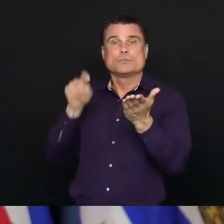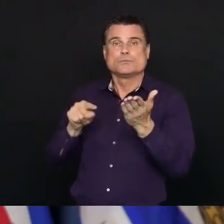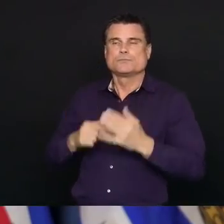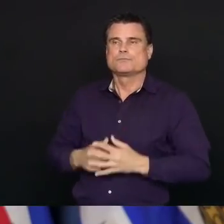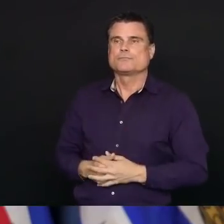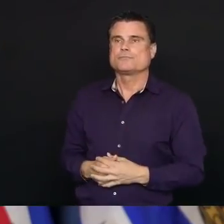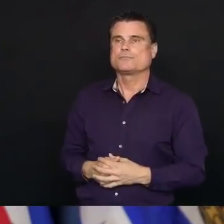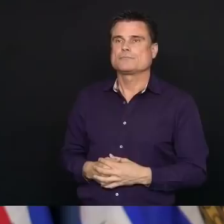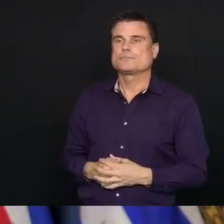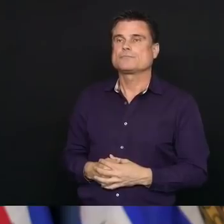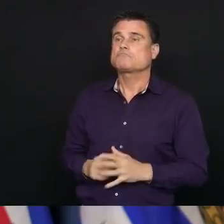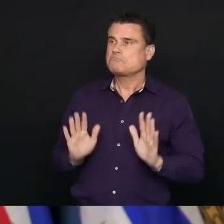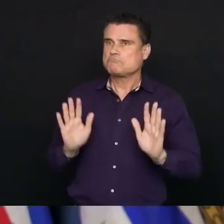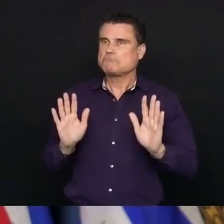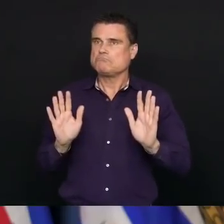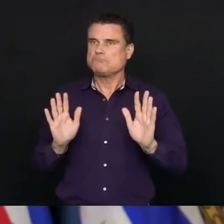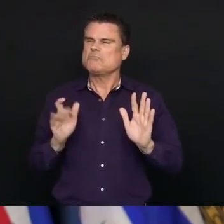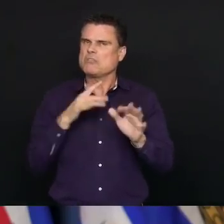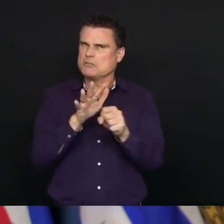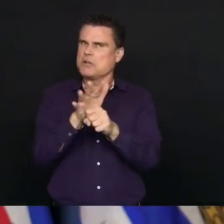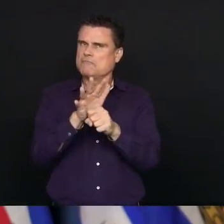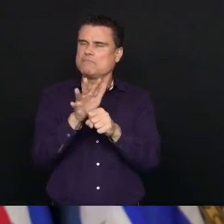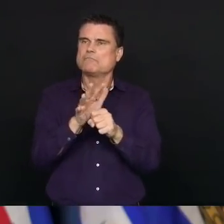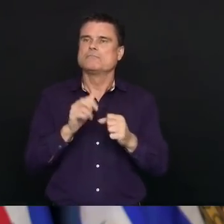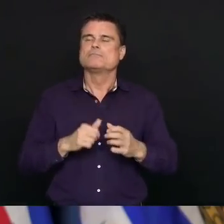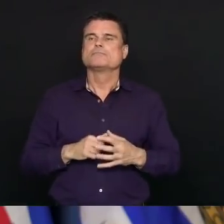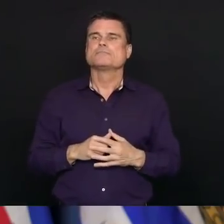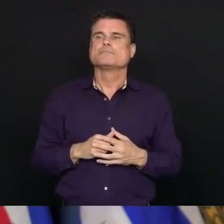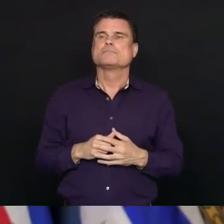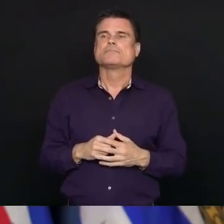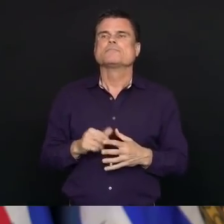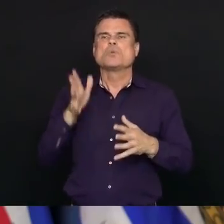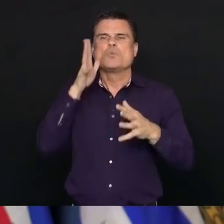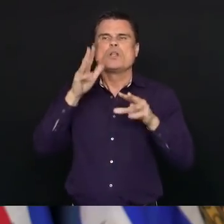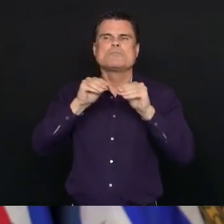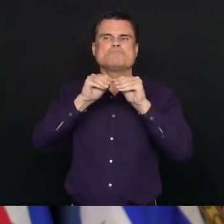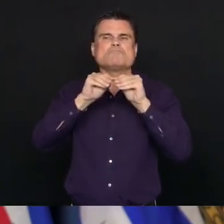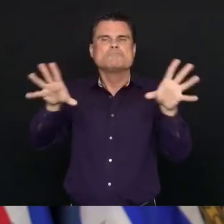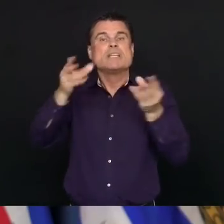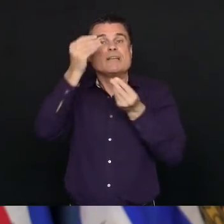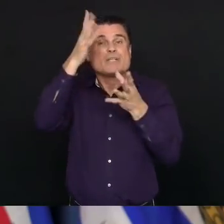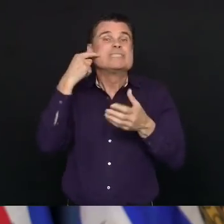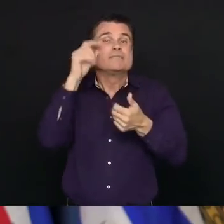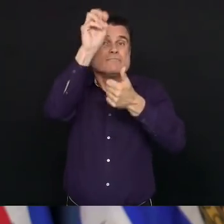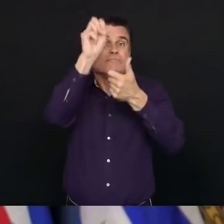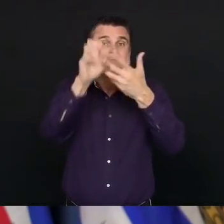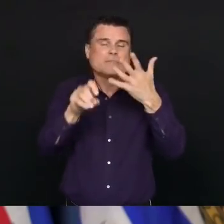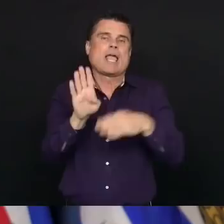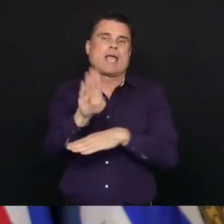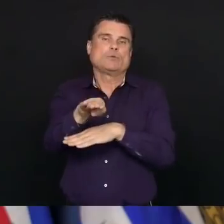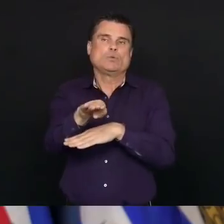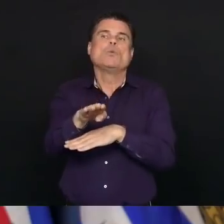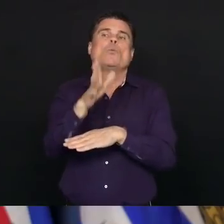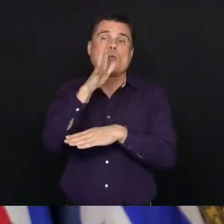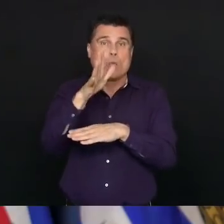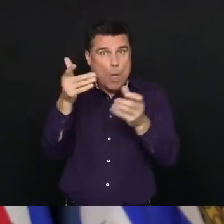We have time for one more question. For any reporters that did not get to ask a question there will be a statement released